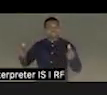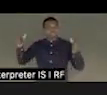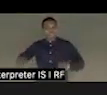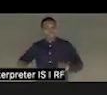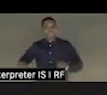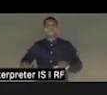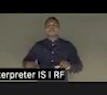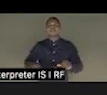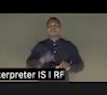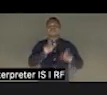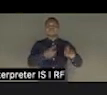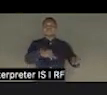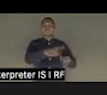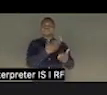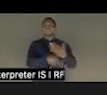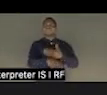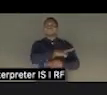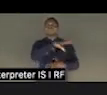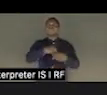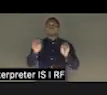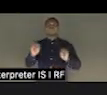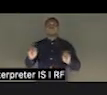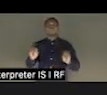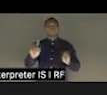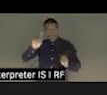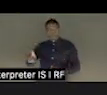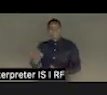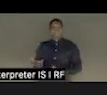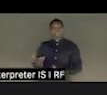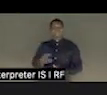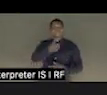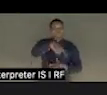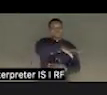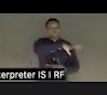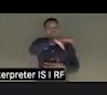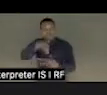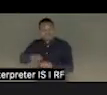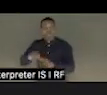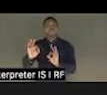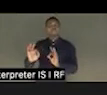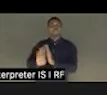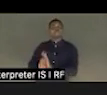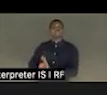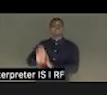And this is what we see in Inaccessibility. I mean the reason why we need policy and legislation in accessibility is